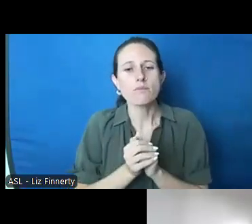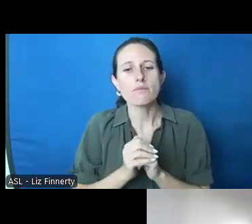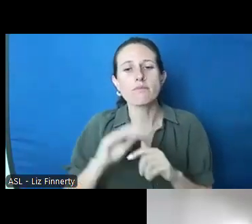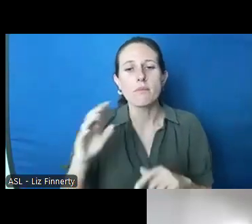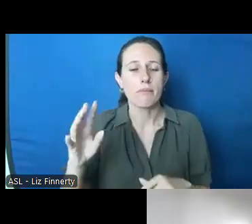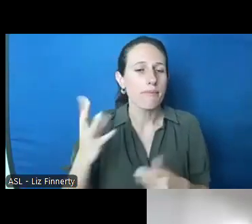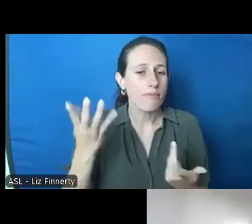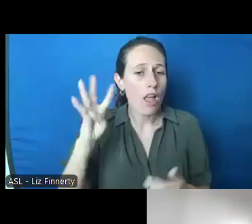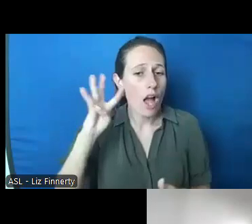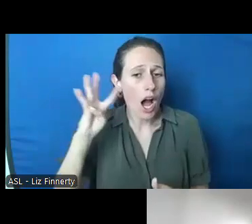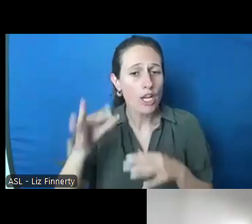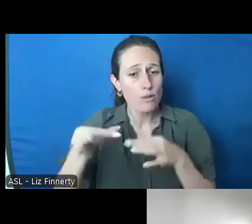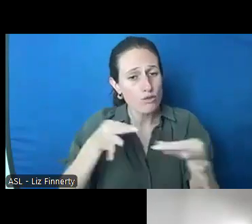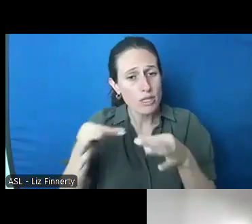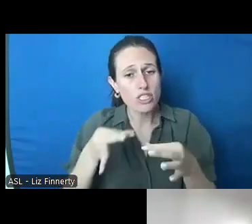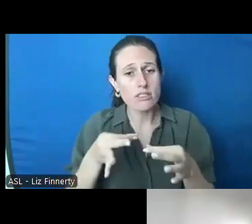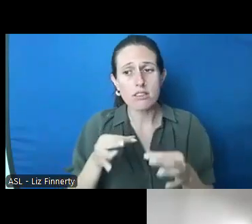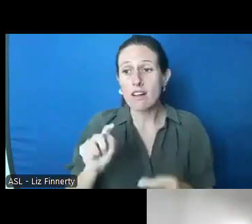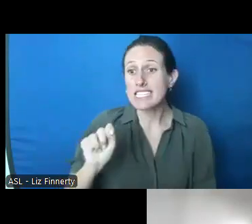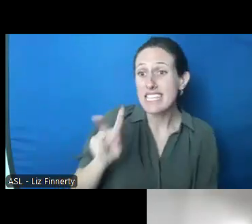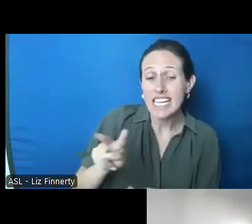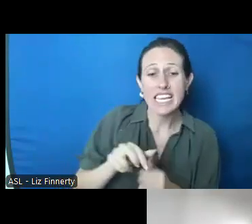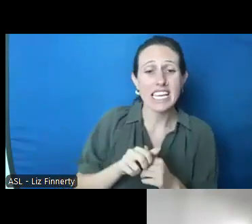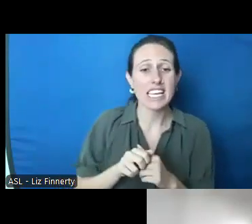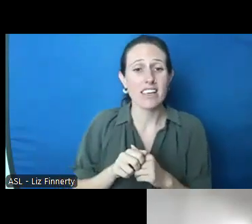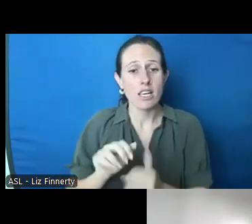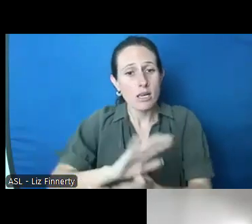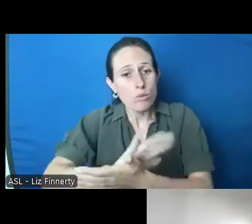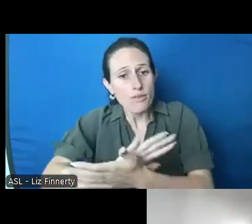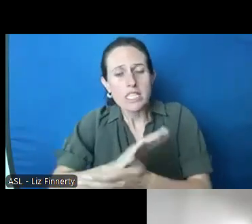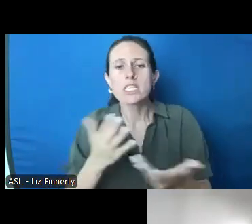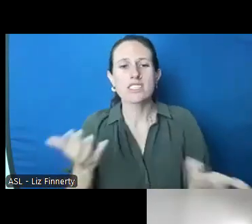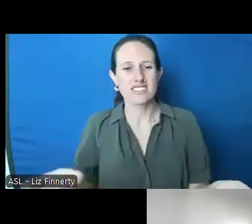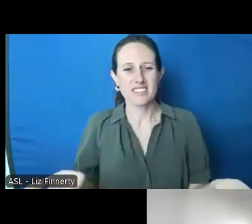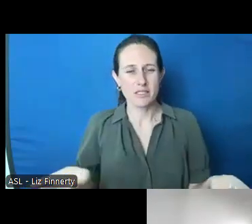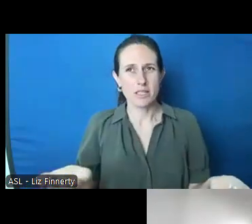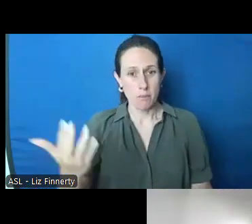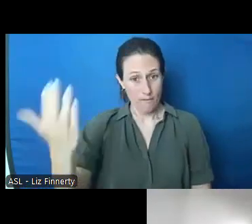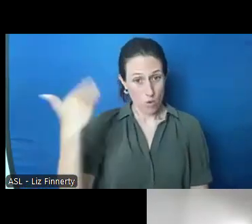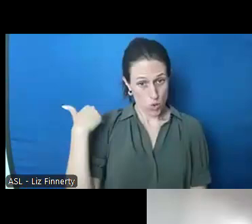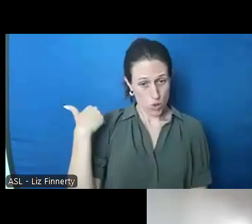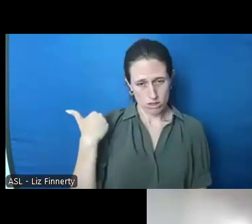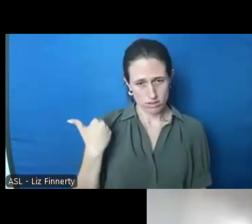descriptions for media, for shows, for TV, movie, those really weren't as common back,